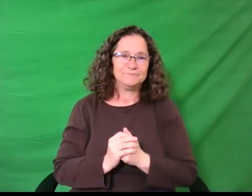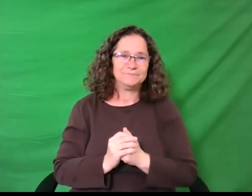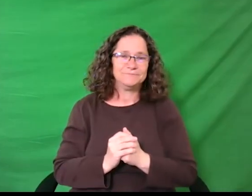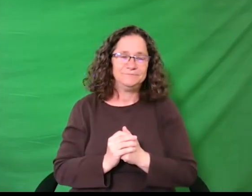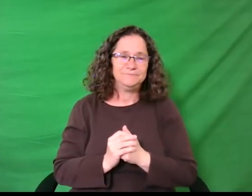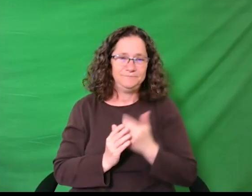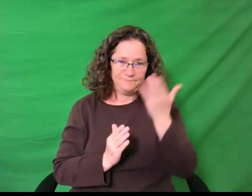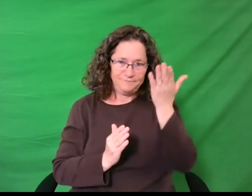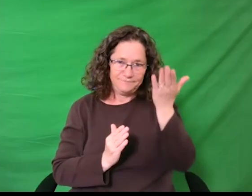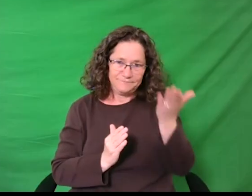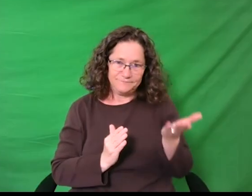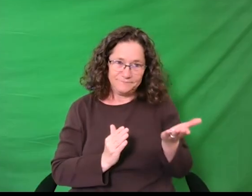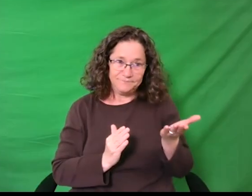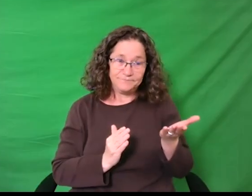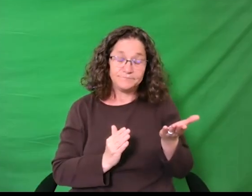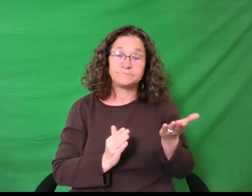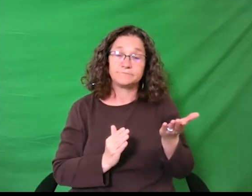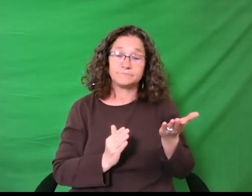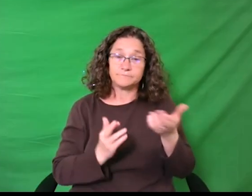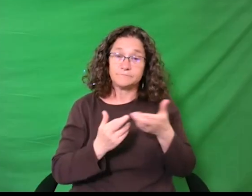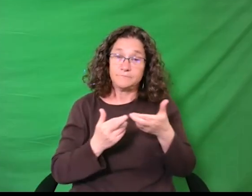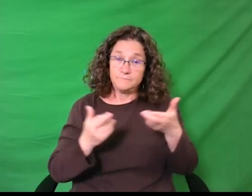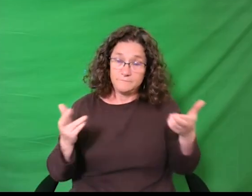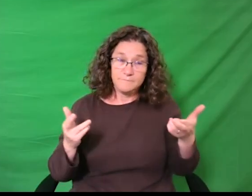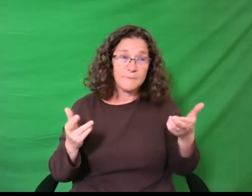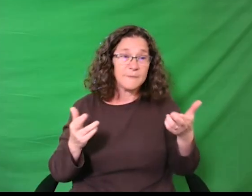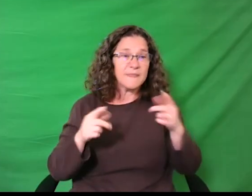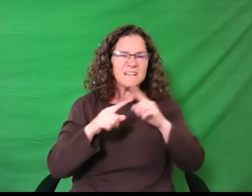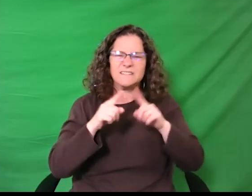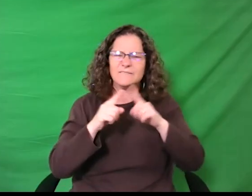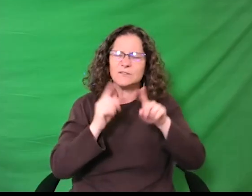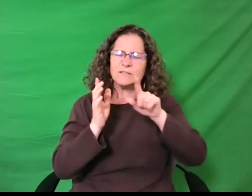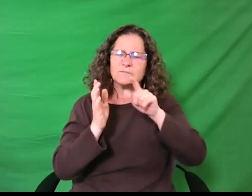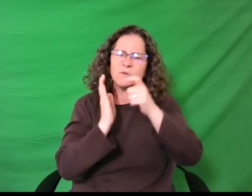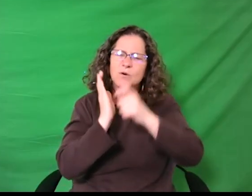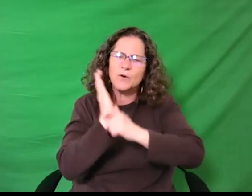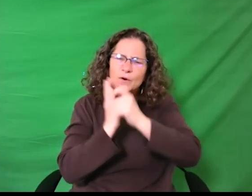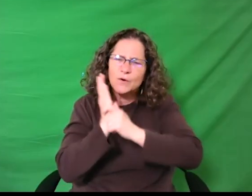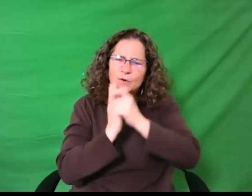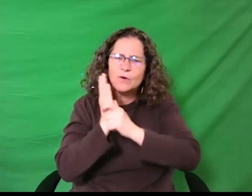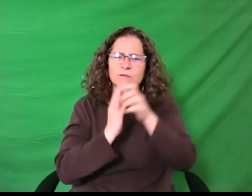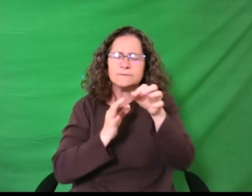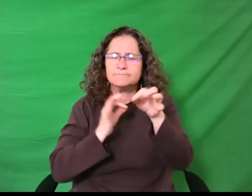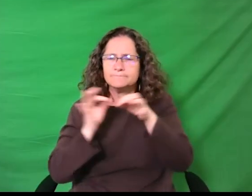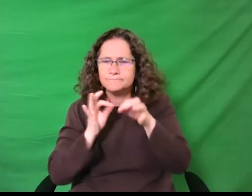So here, we have some resources, some articles that outline the importance of phonemic awareness and reading